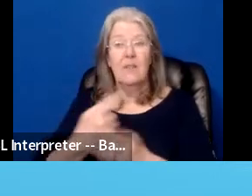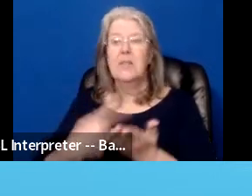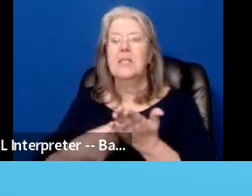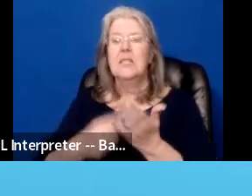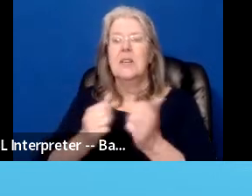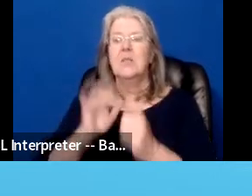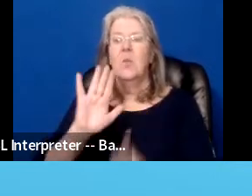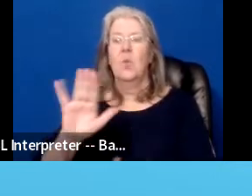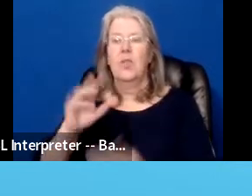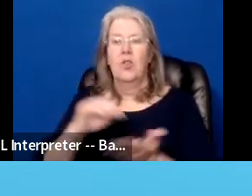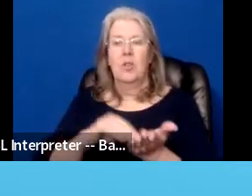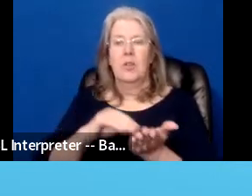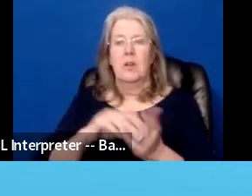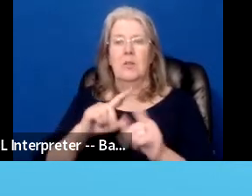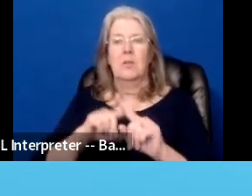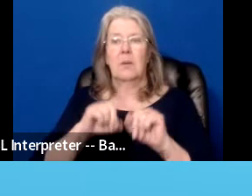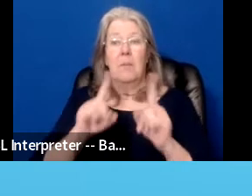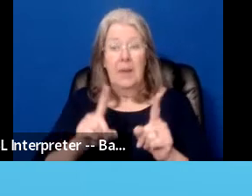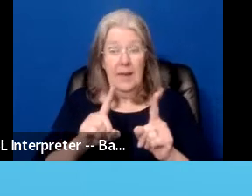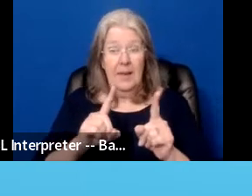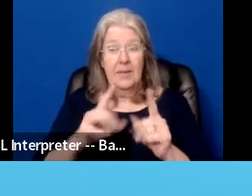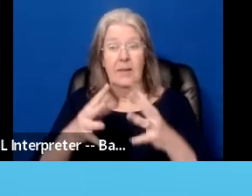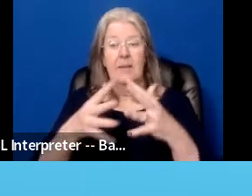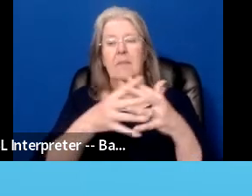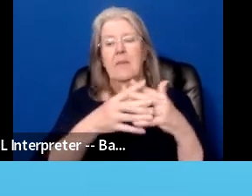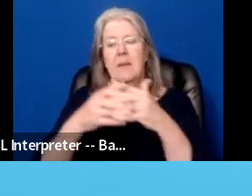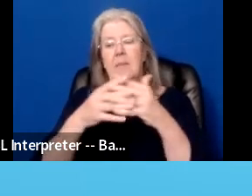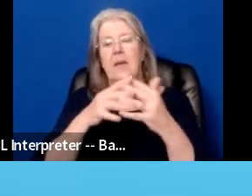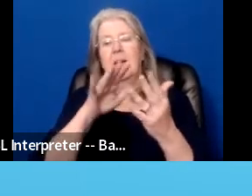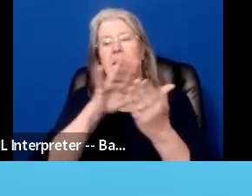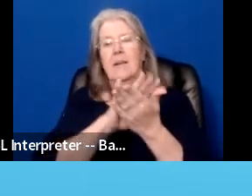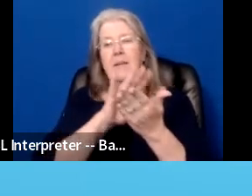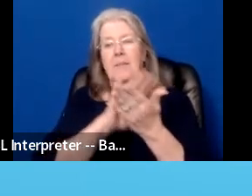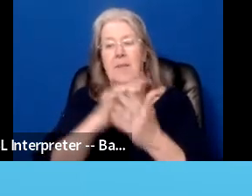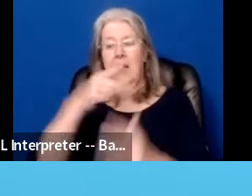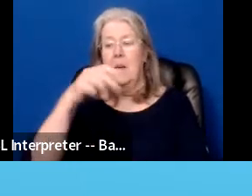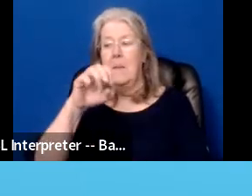But the American Academy of Pediatrics recommends that children be vaccinated and get boosters